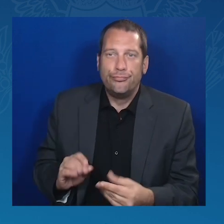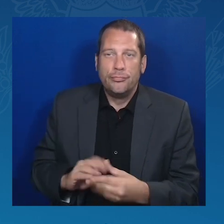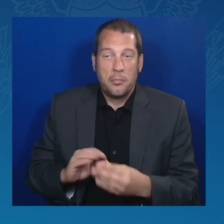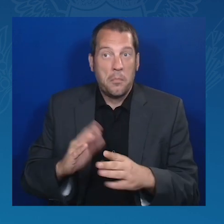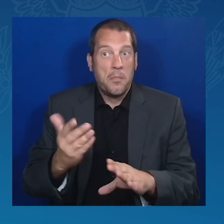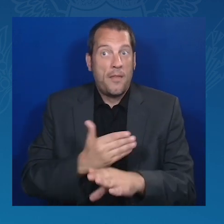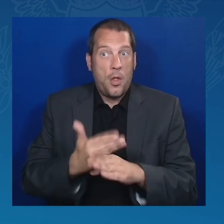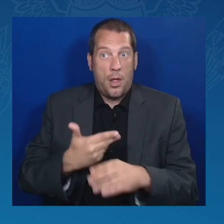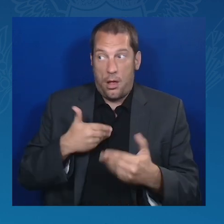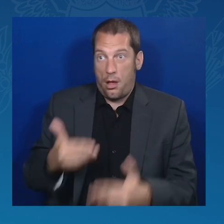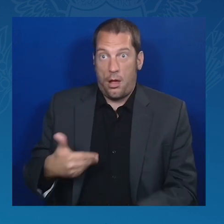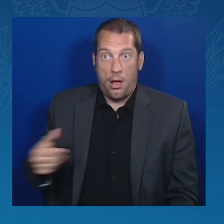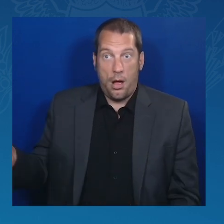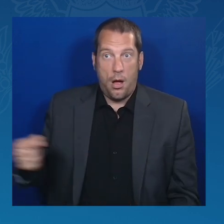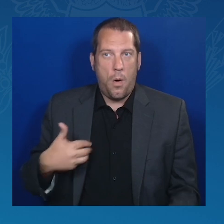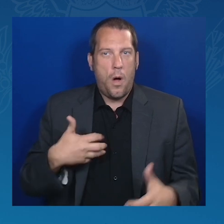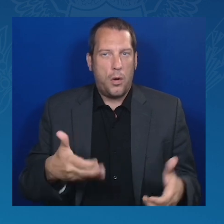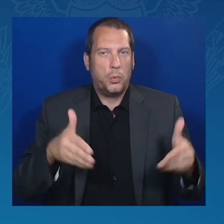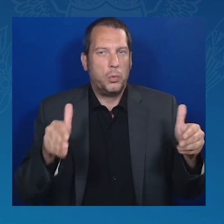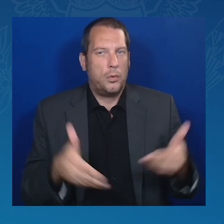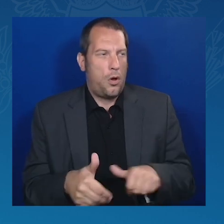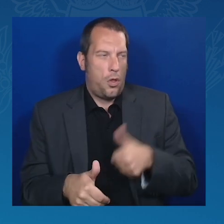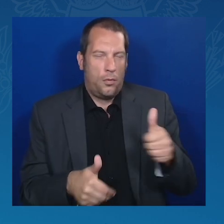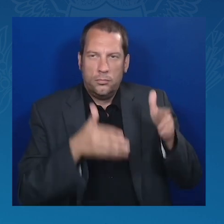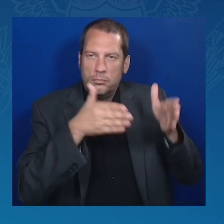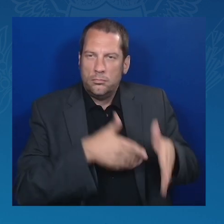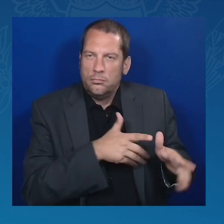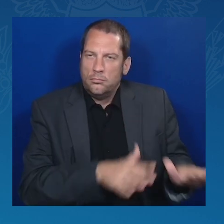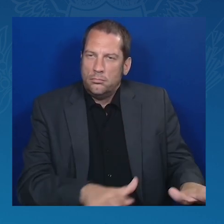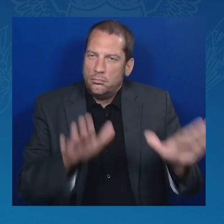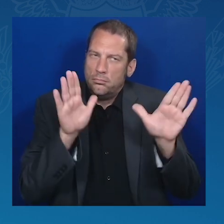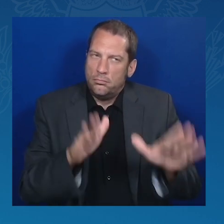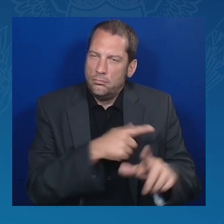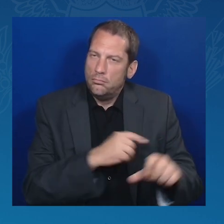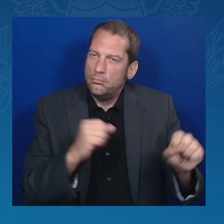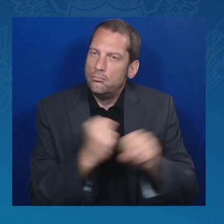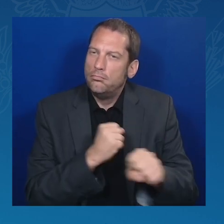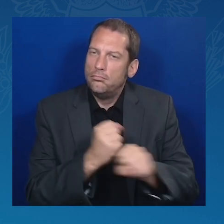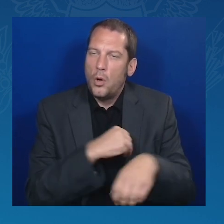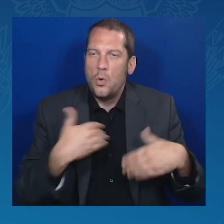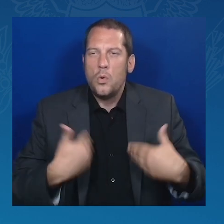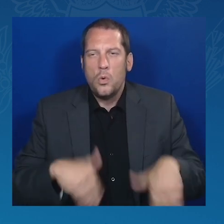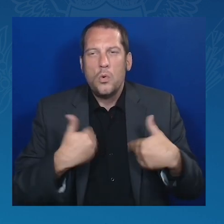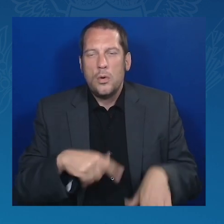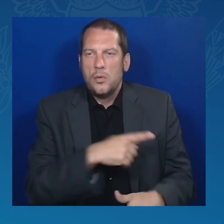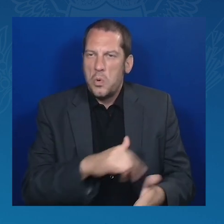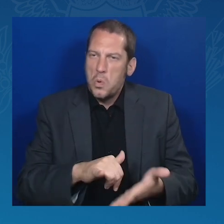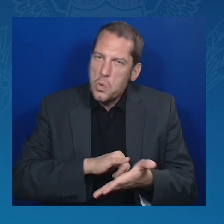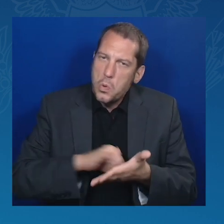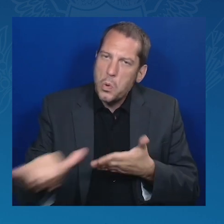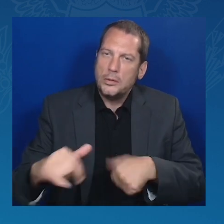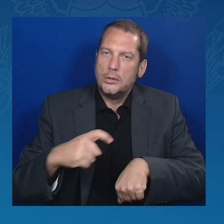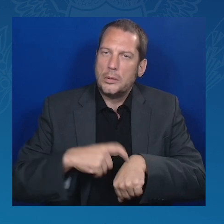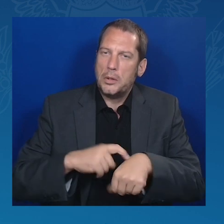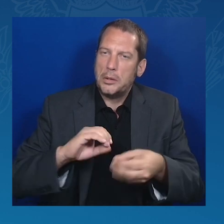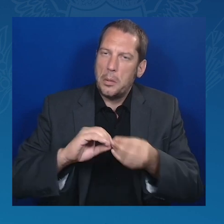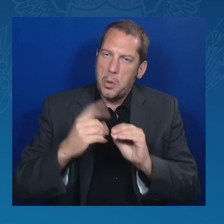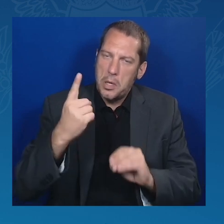one bestselling author, TV personality, and the founder of Cravings. Ladies and gentlemen, please welcome Chrissy Teigen.